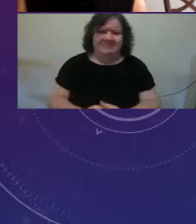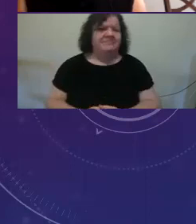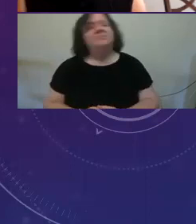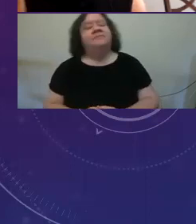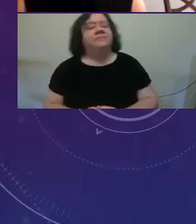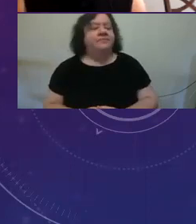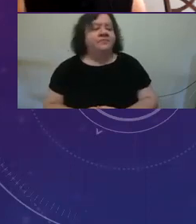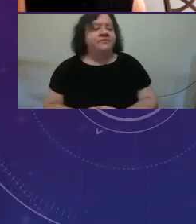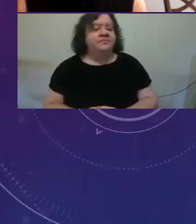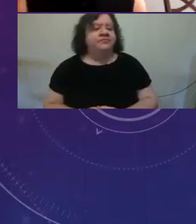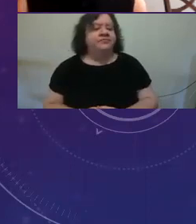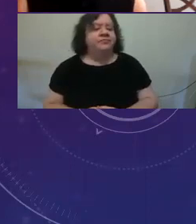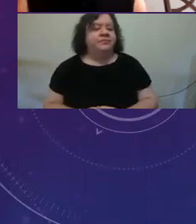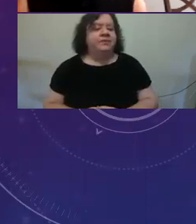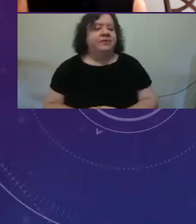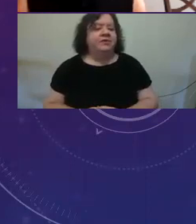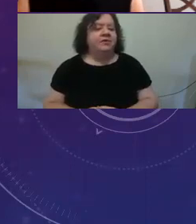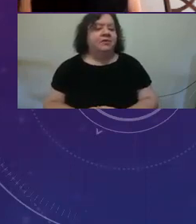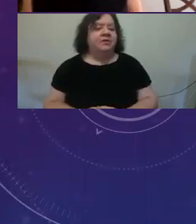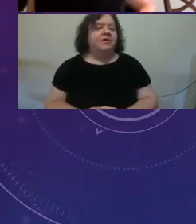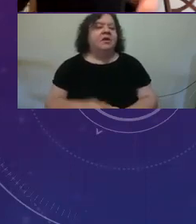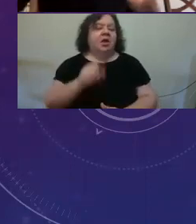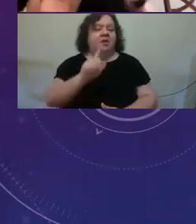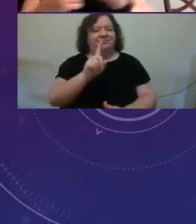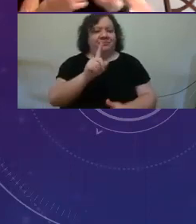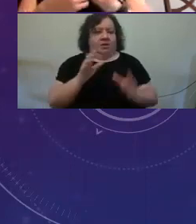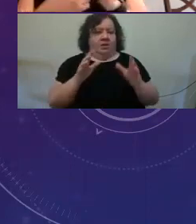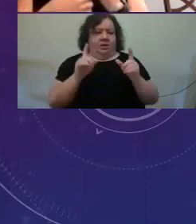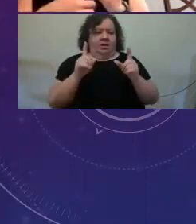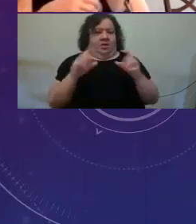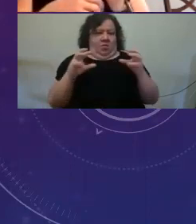a full education or to learn so sometimes the palm language it's just a